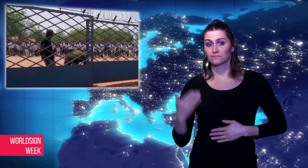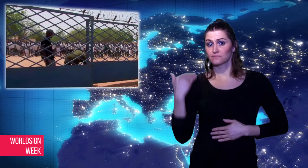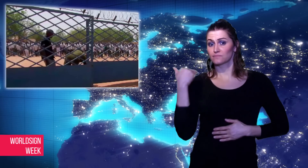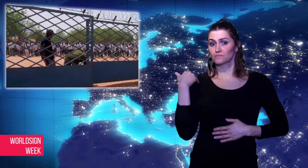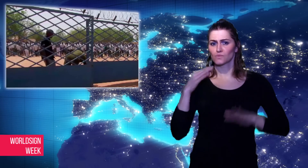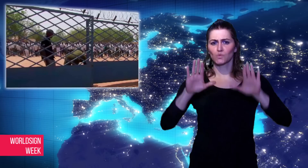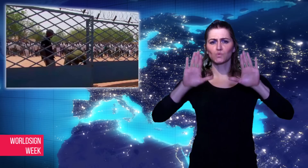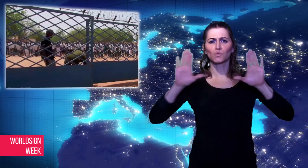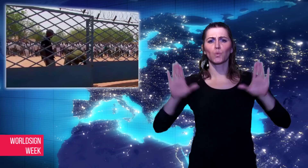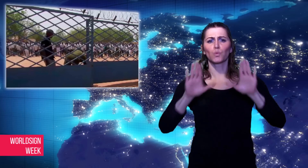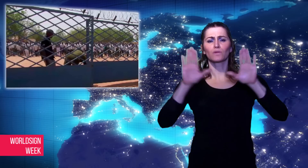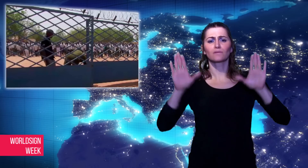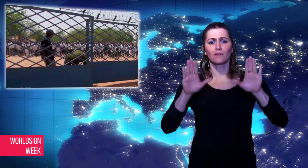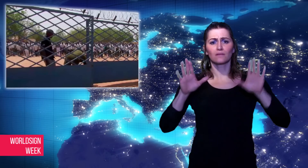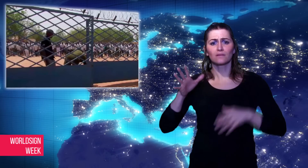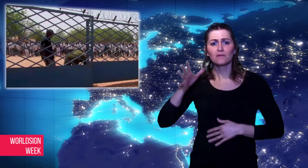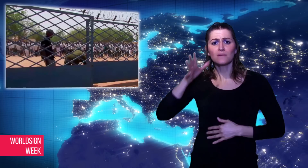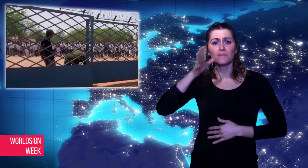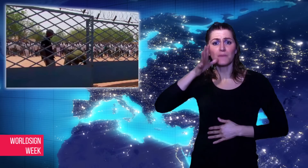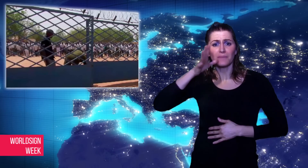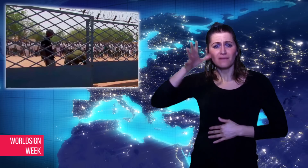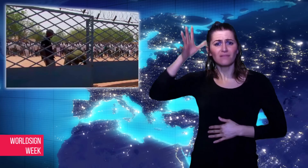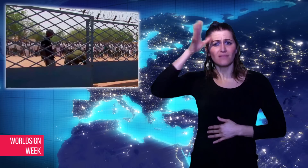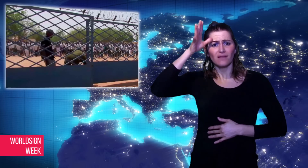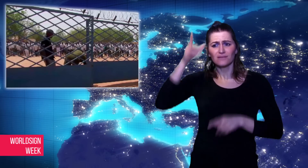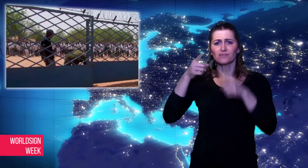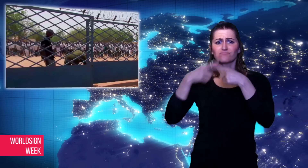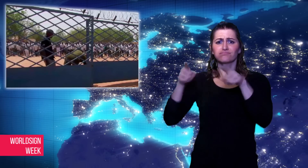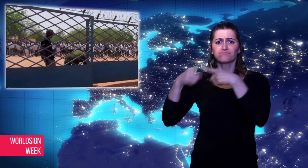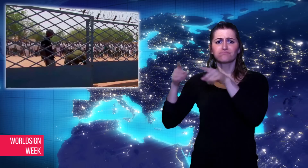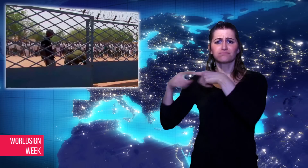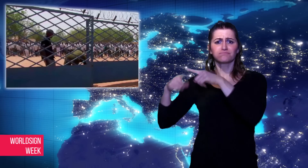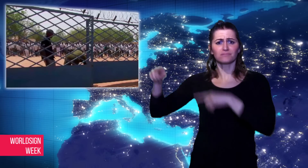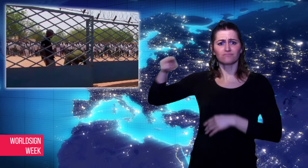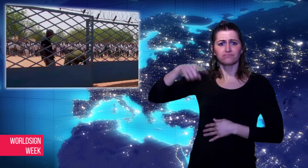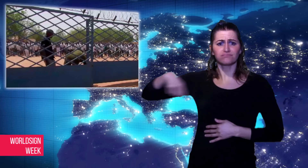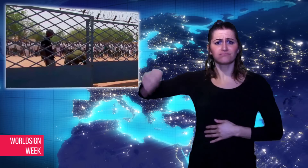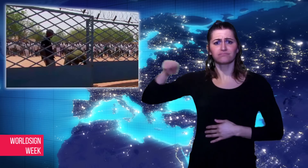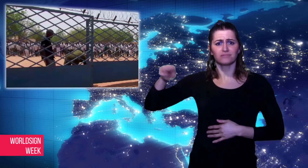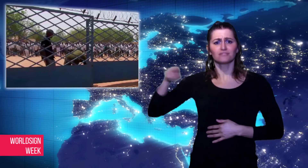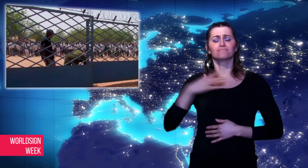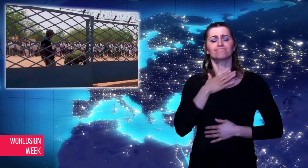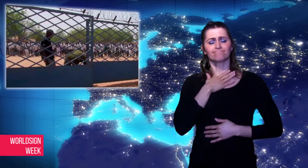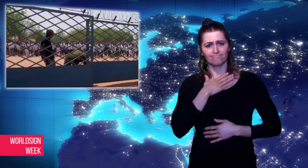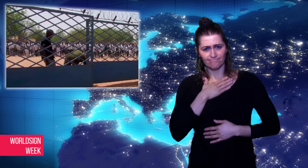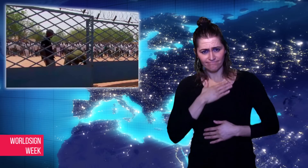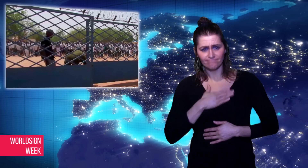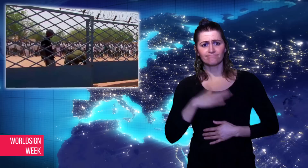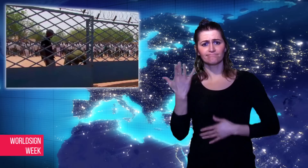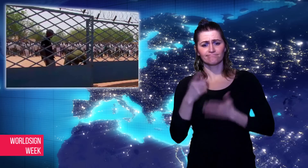Last Sunday, parents of 105 missing girls